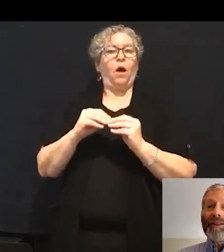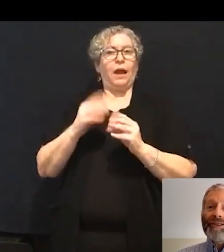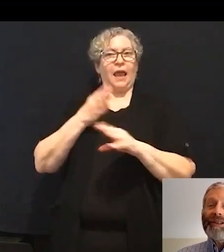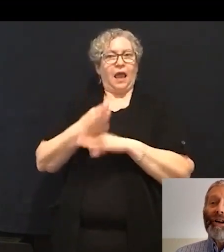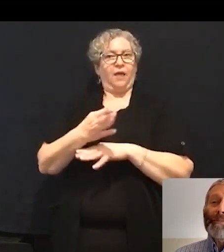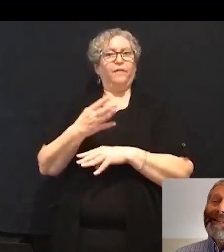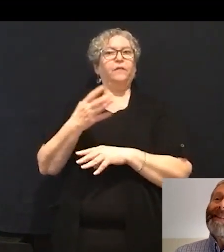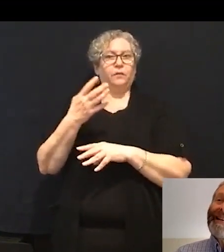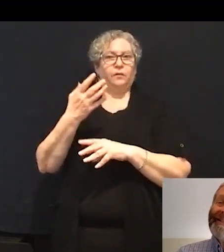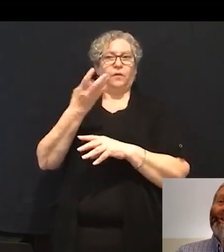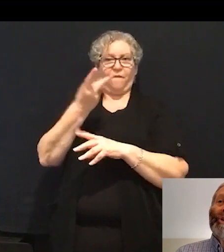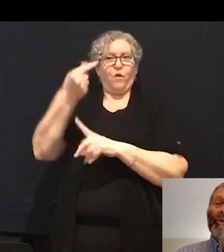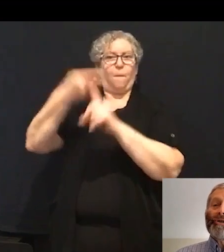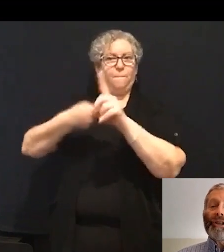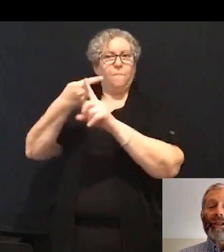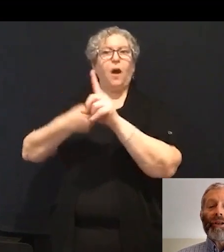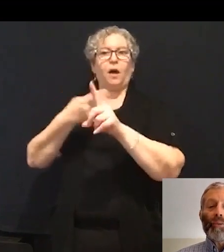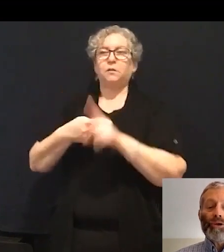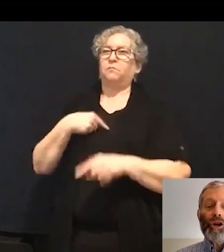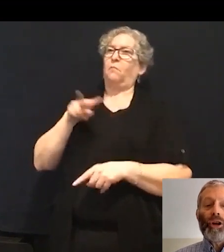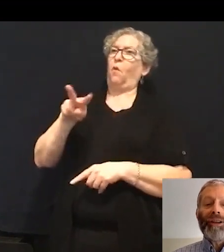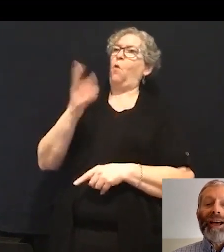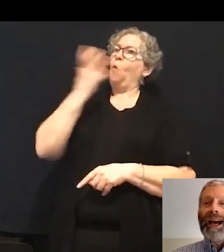That's an encouraging result. And we look forward